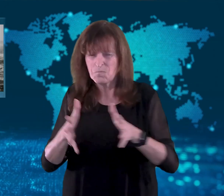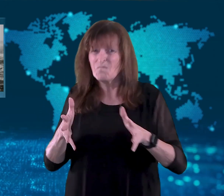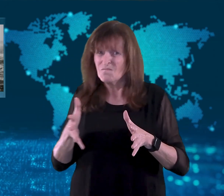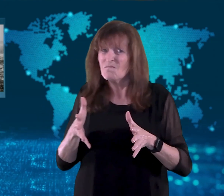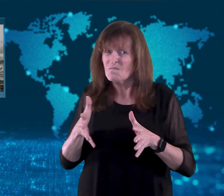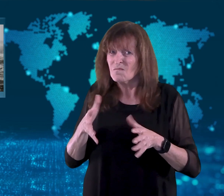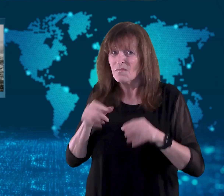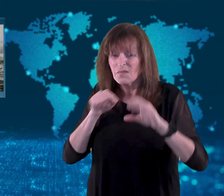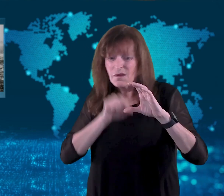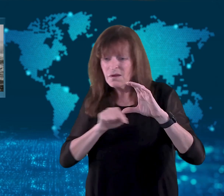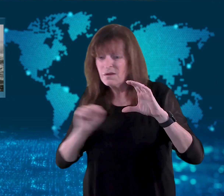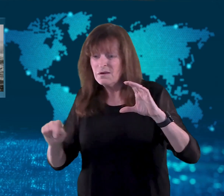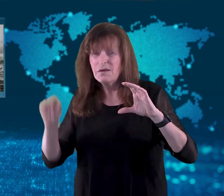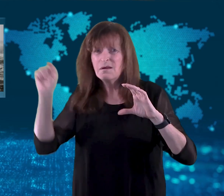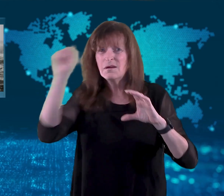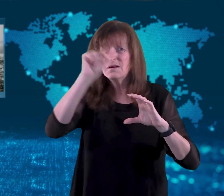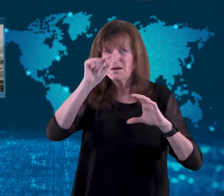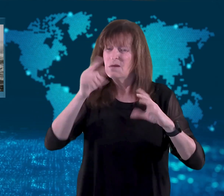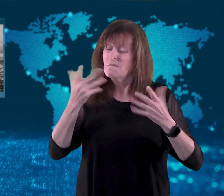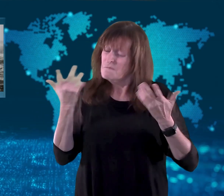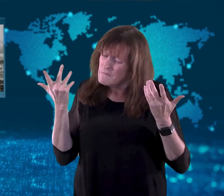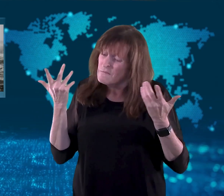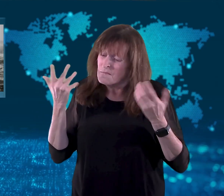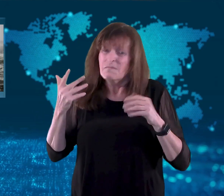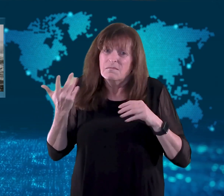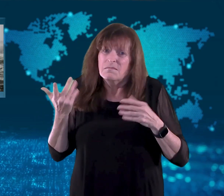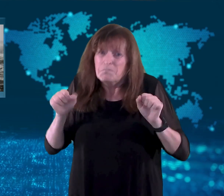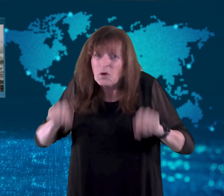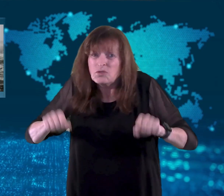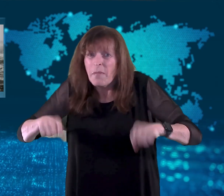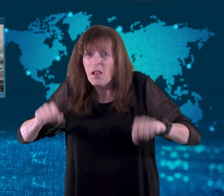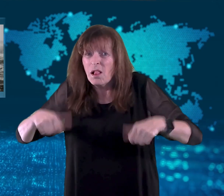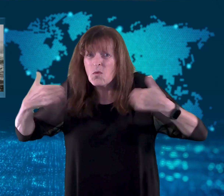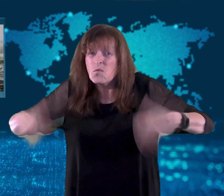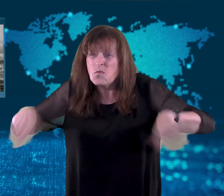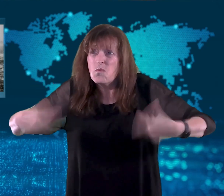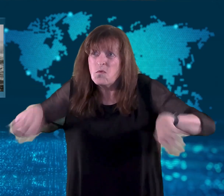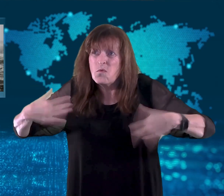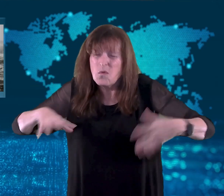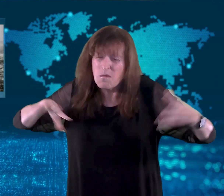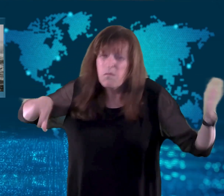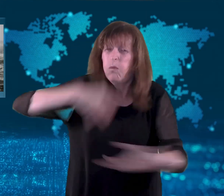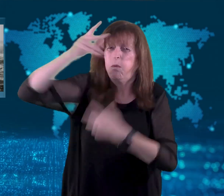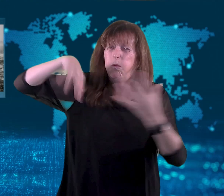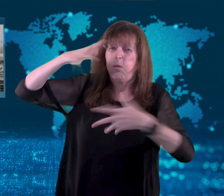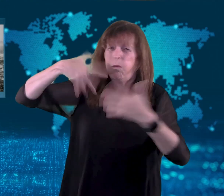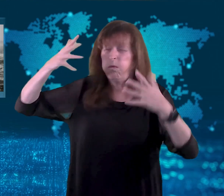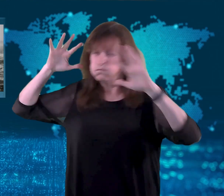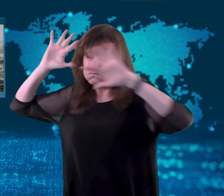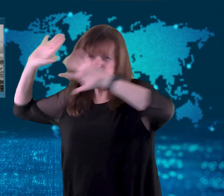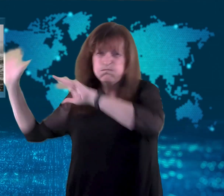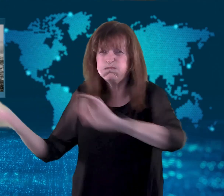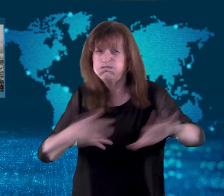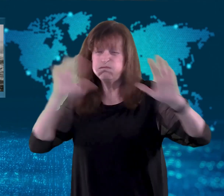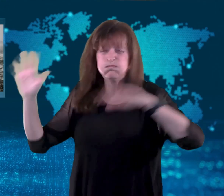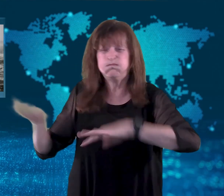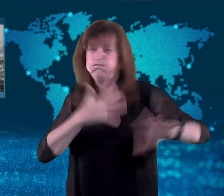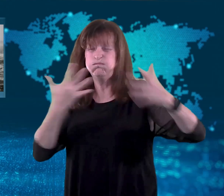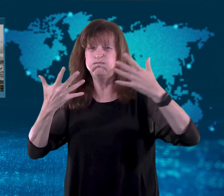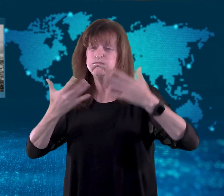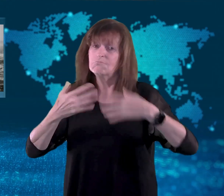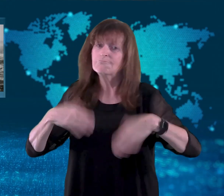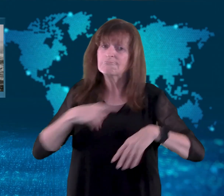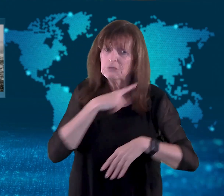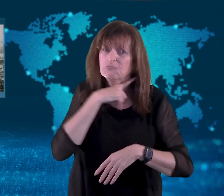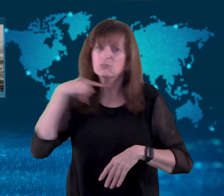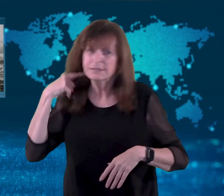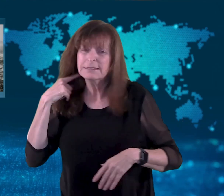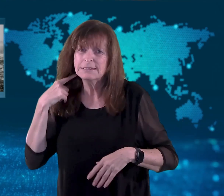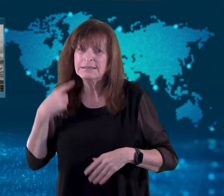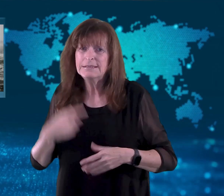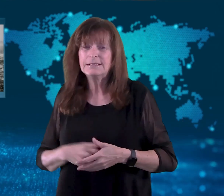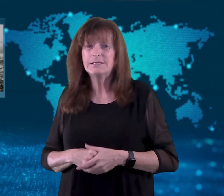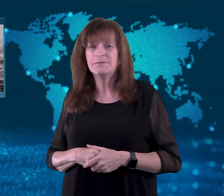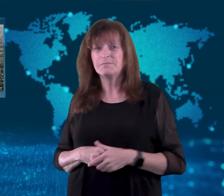warned that areas could face unprecedented danger from the storm.